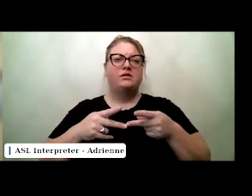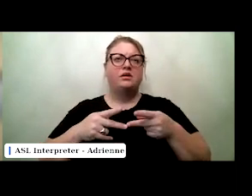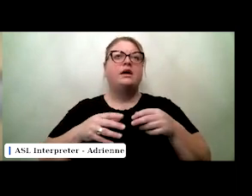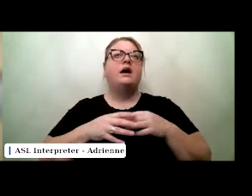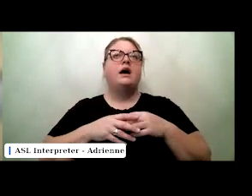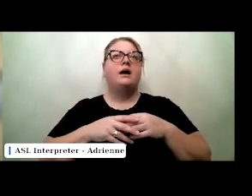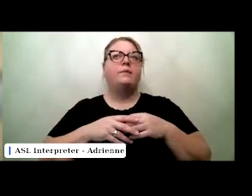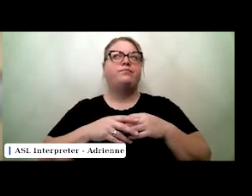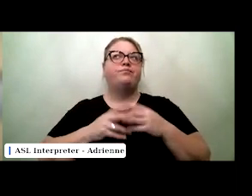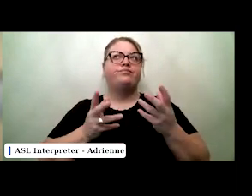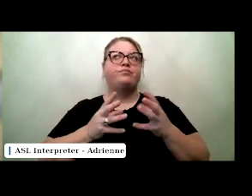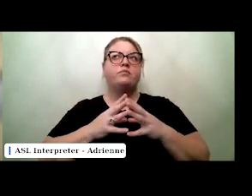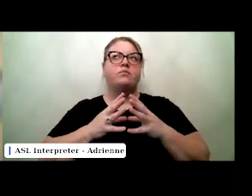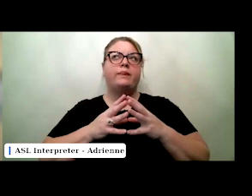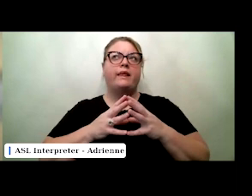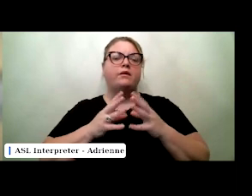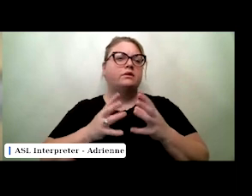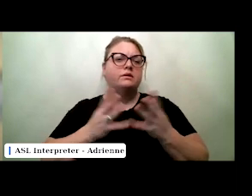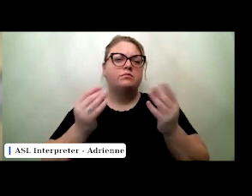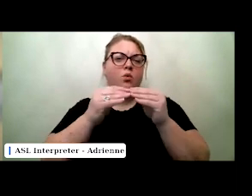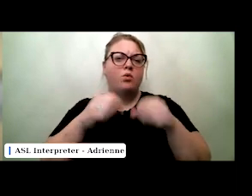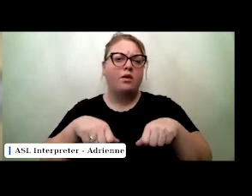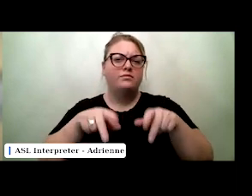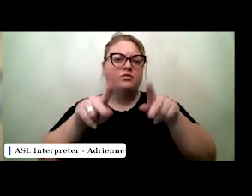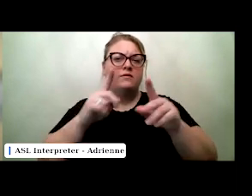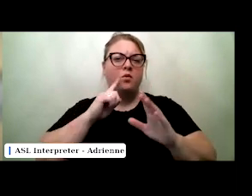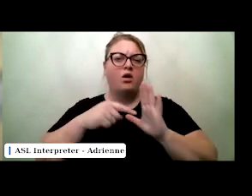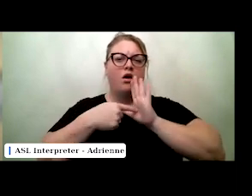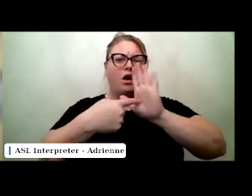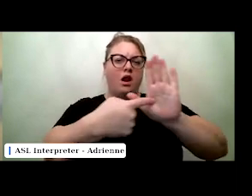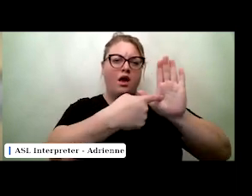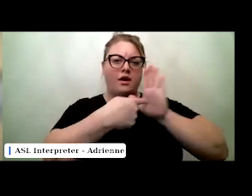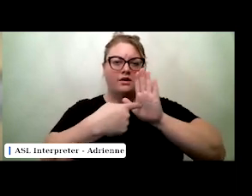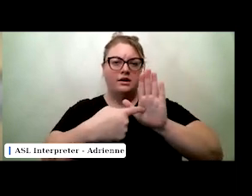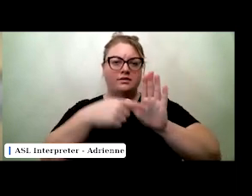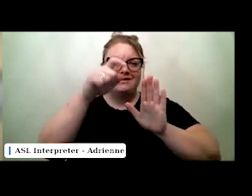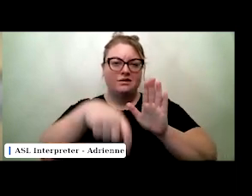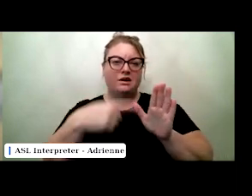There's a lot of opportunity for highlighting the need for better connection between staff.